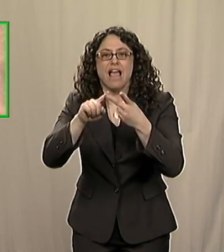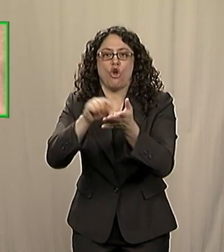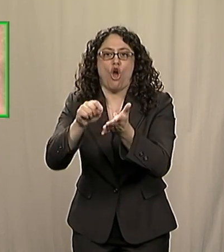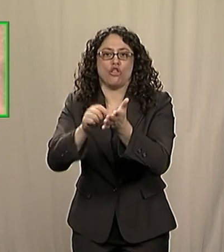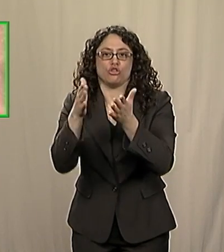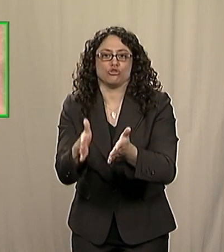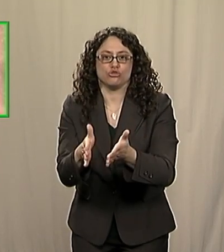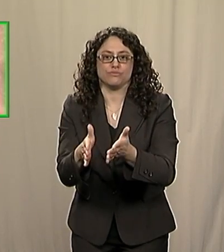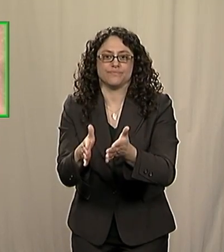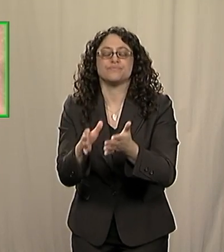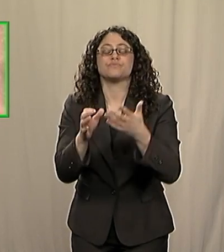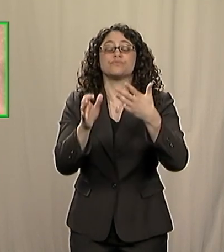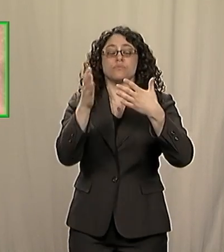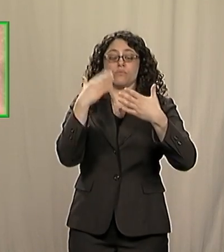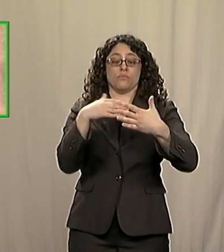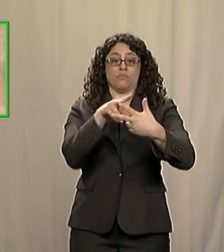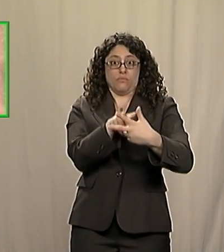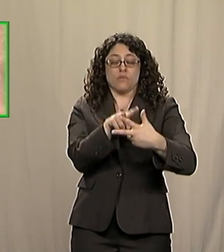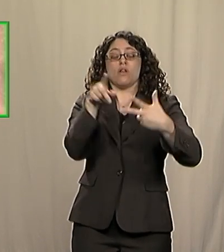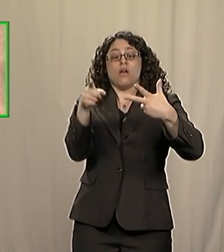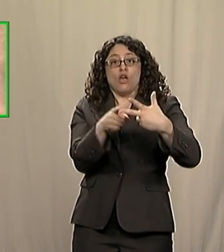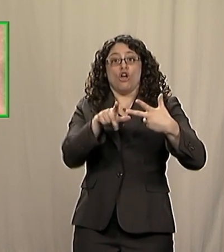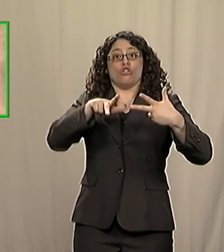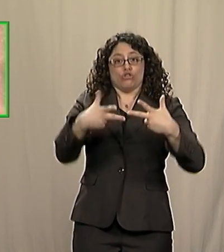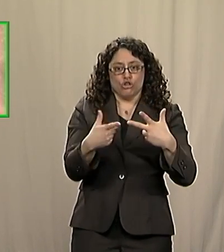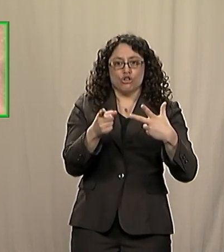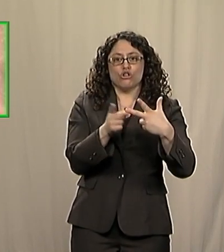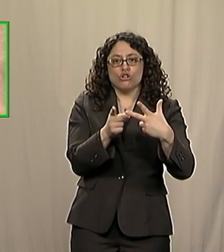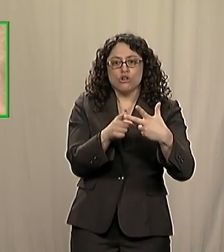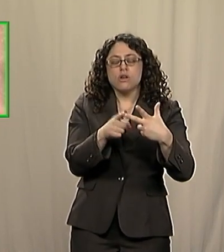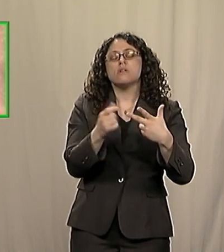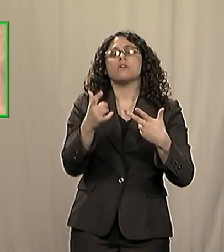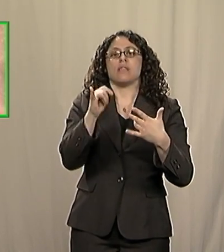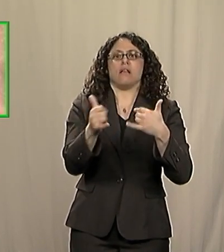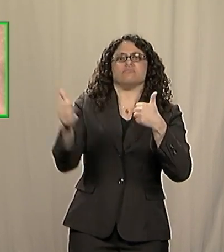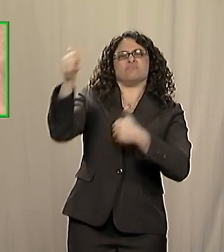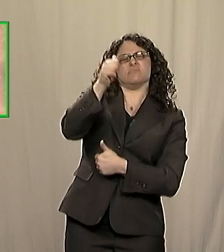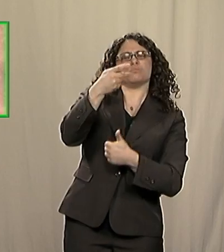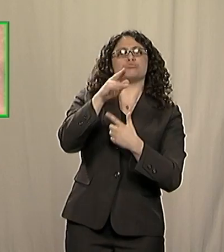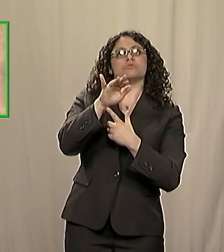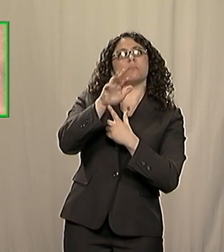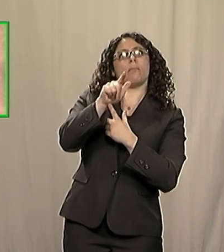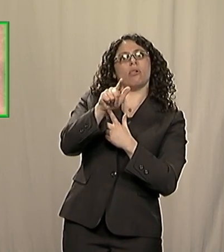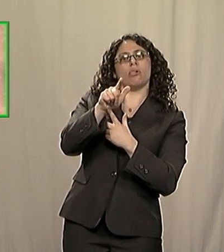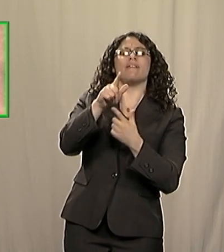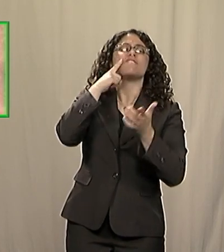It's who is responsible for what's being said. The classic example of this is a political speech.